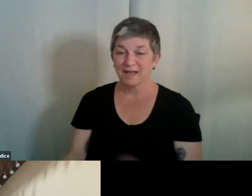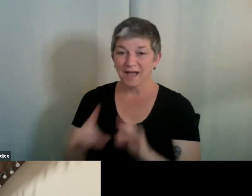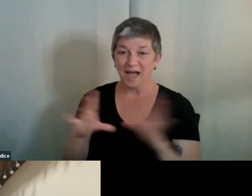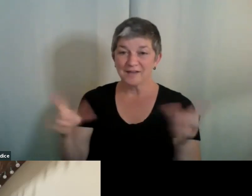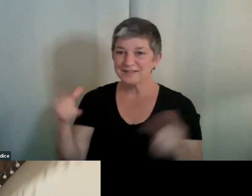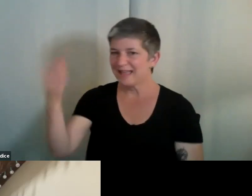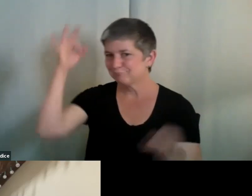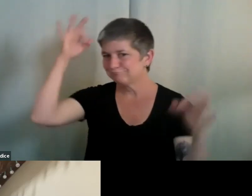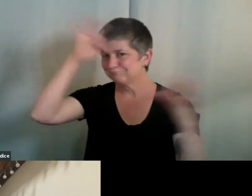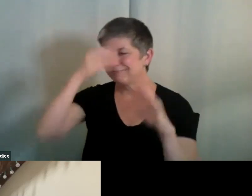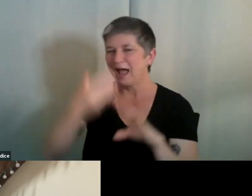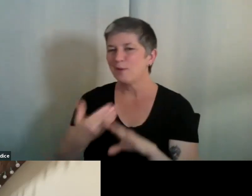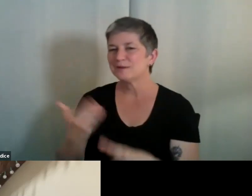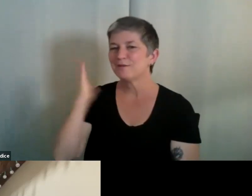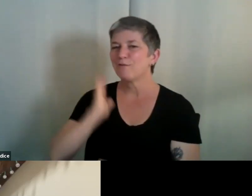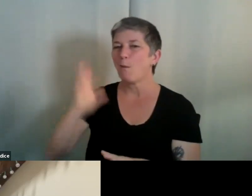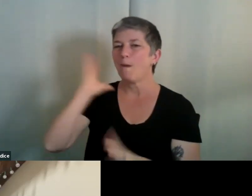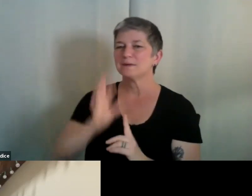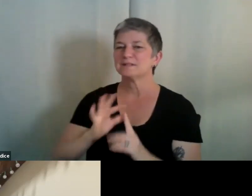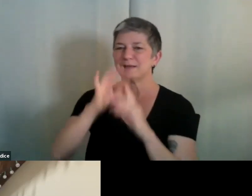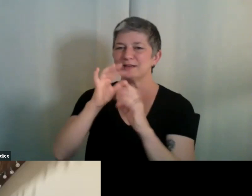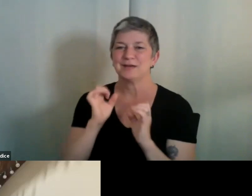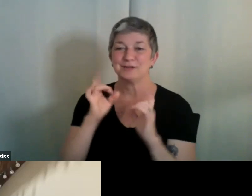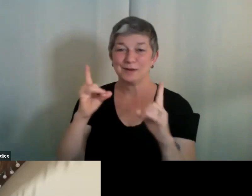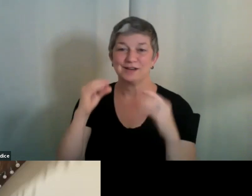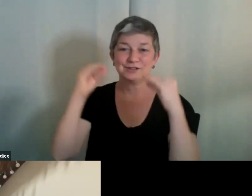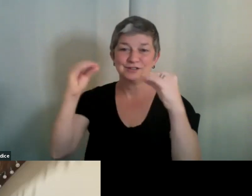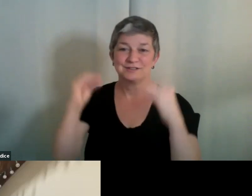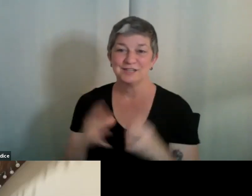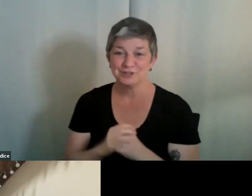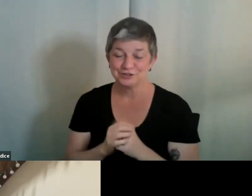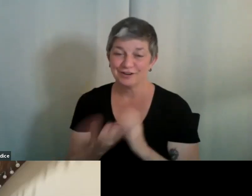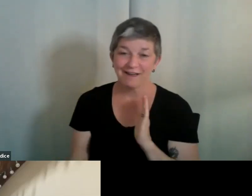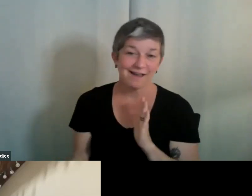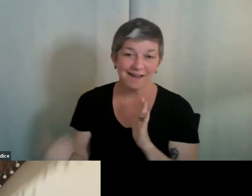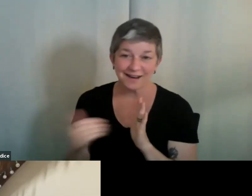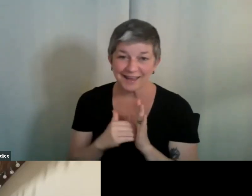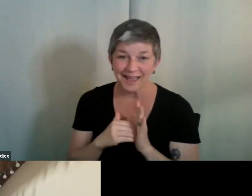was a former special ed teacher. And again, similar thing to you,